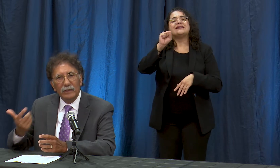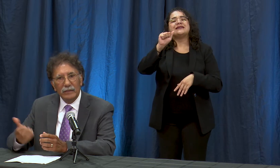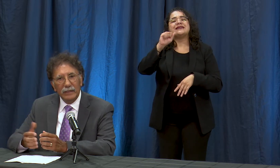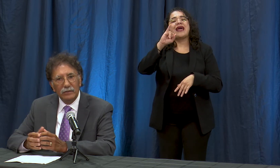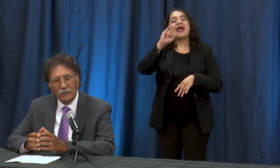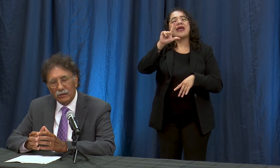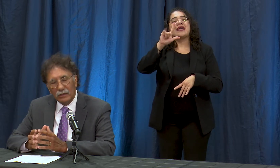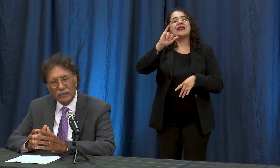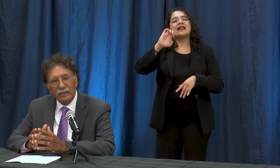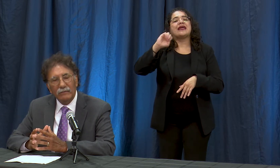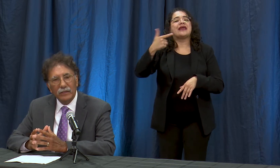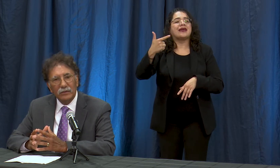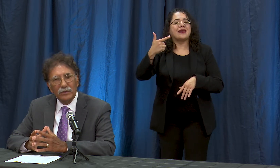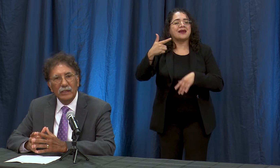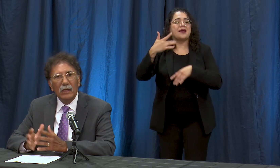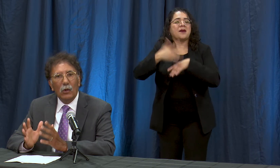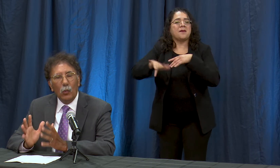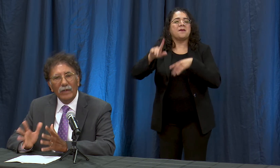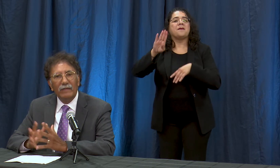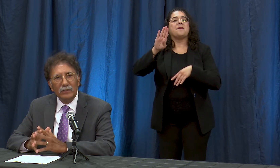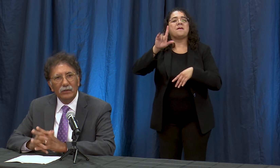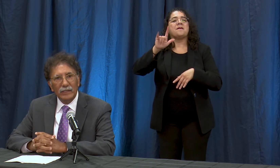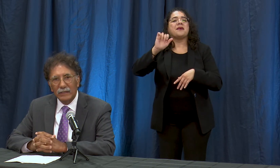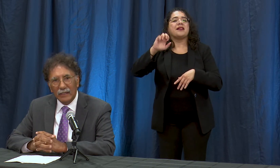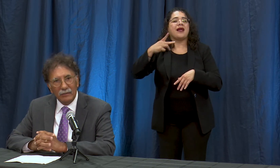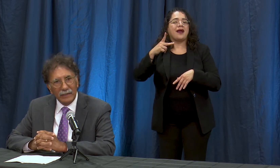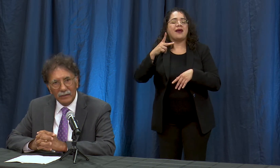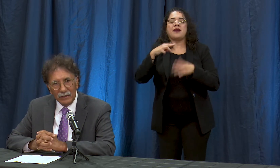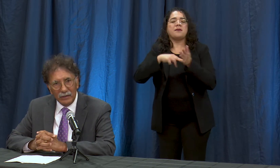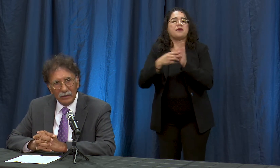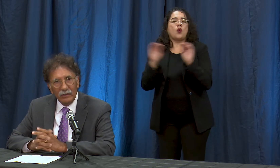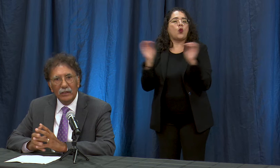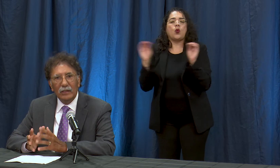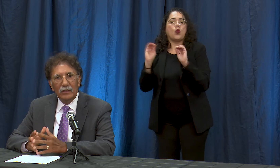of containers or container vessels one vessel is not going to be coming here to